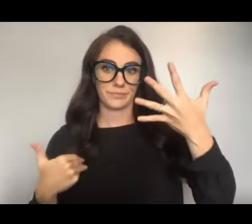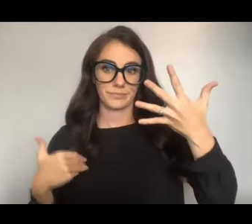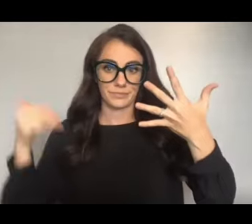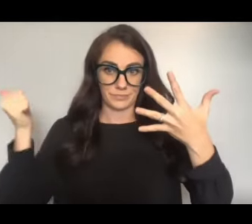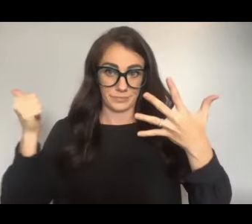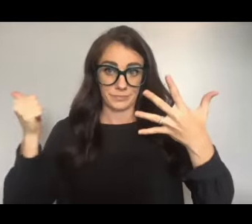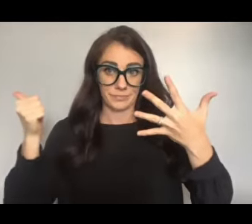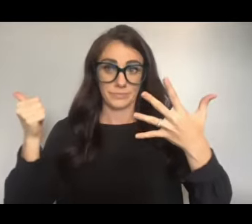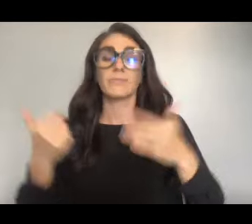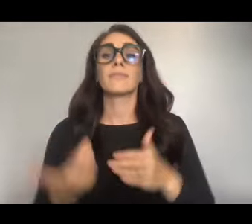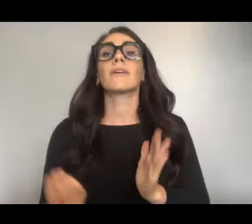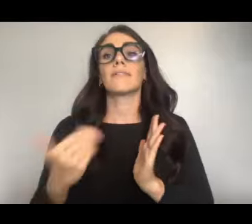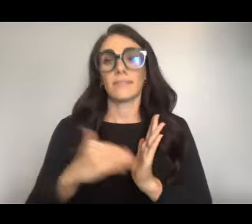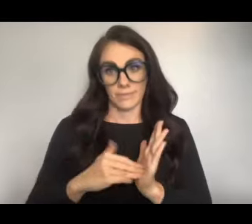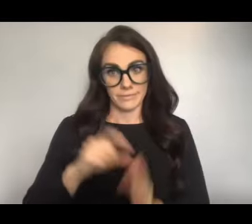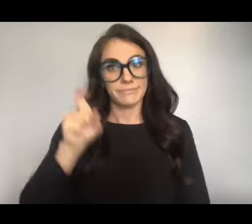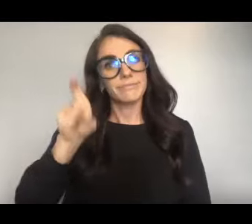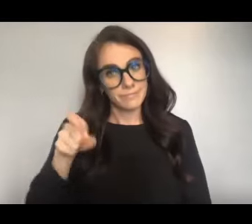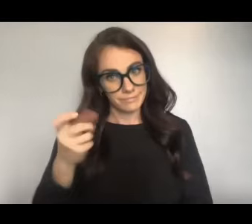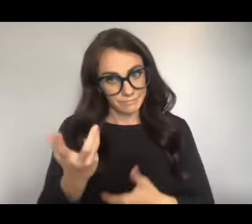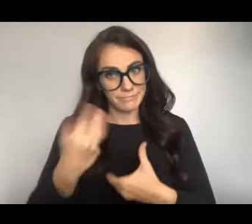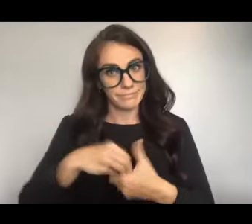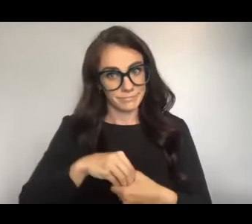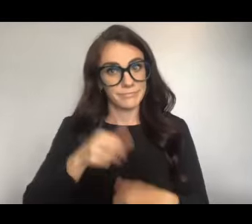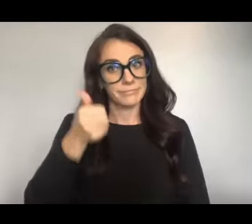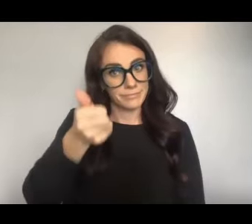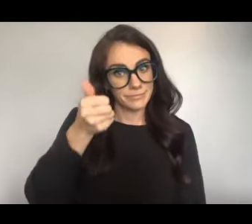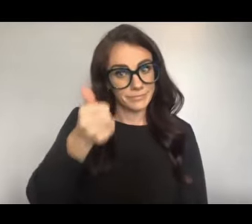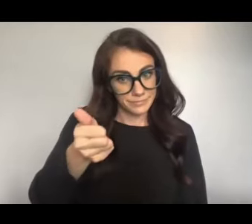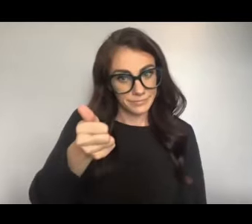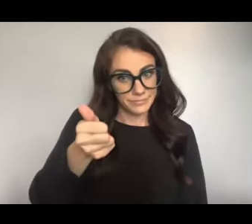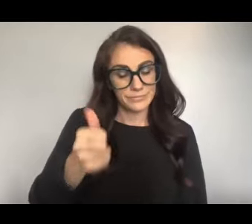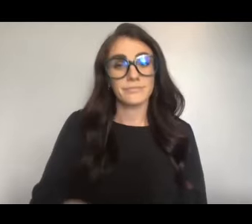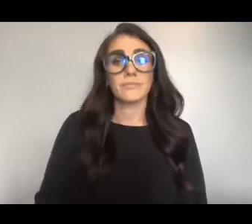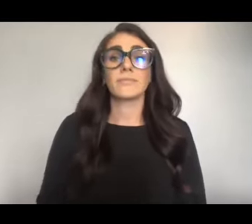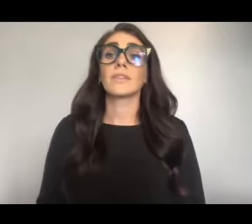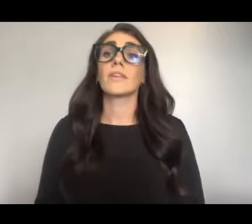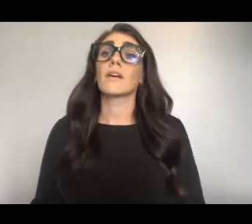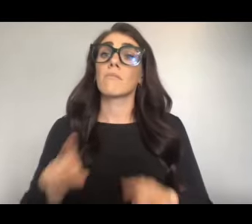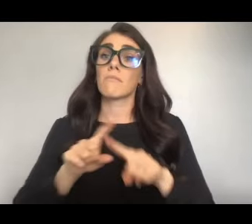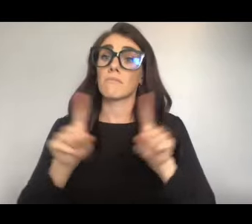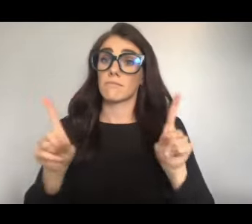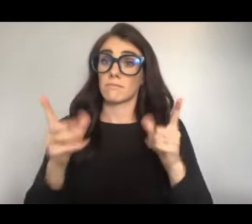oldest to youngest, and again you're going to have to include yourself in that list.